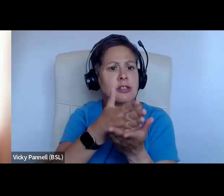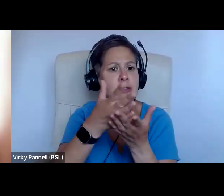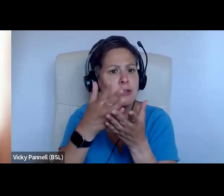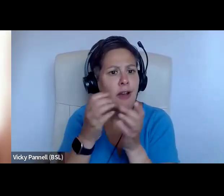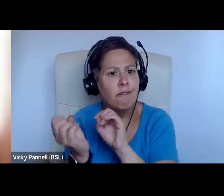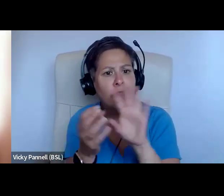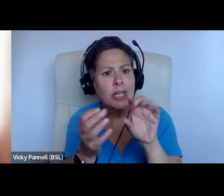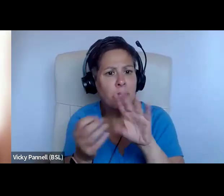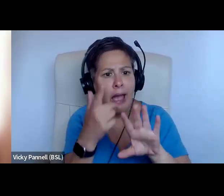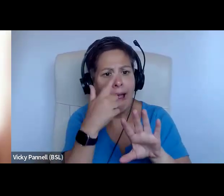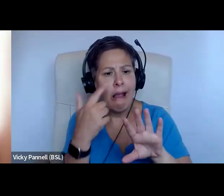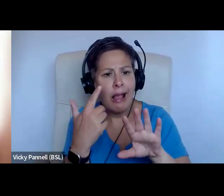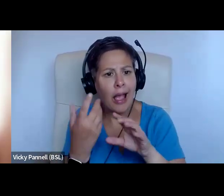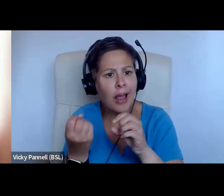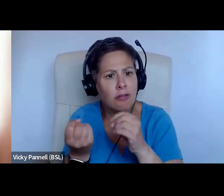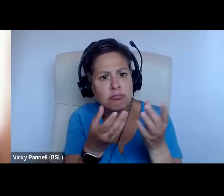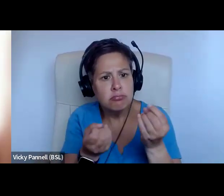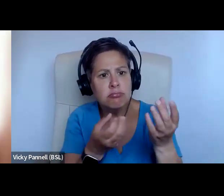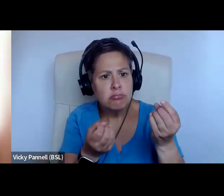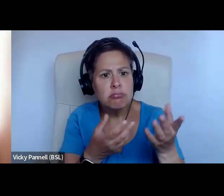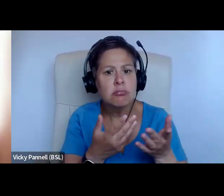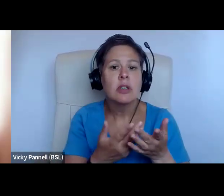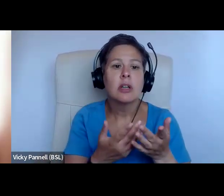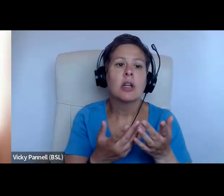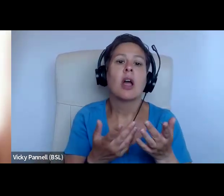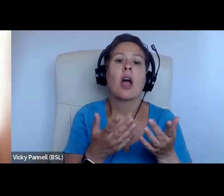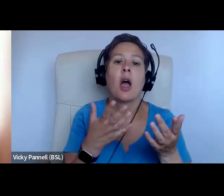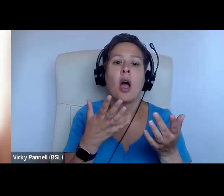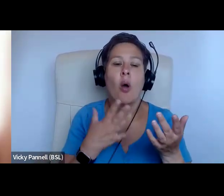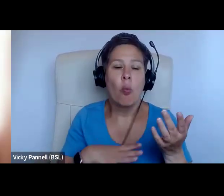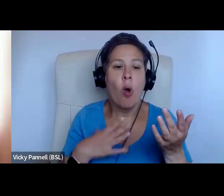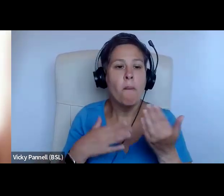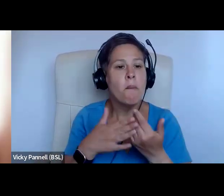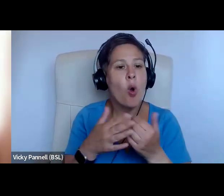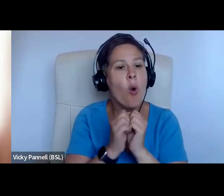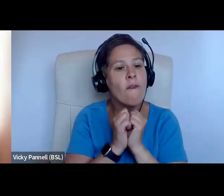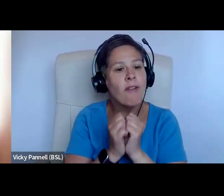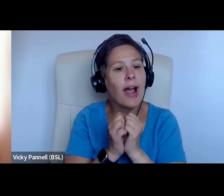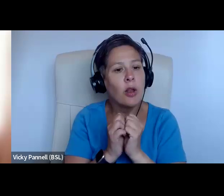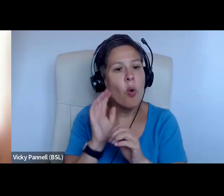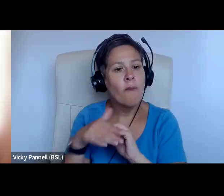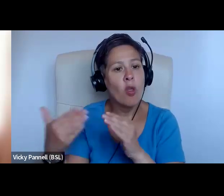being students you know, with a student workload. You know, to have the process be